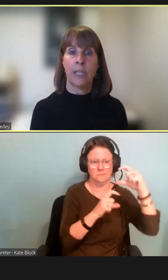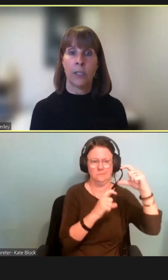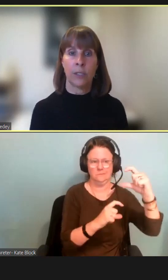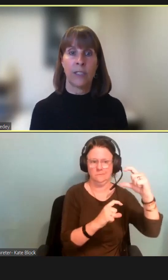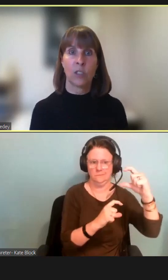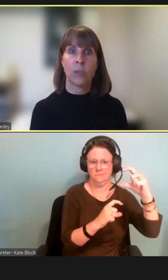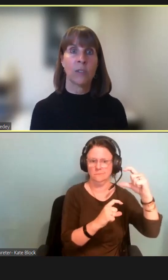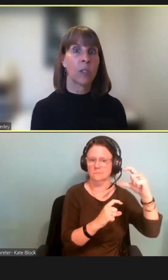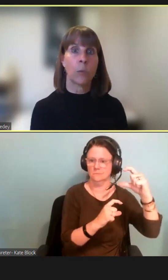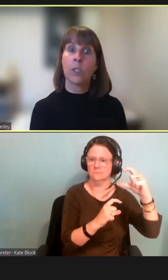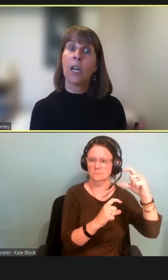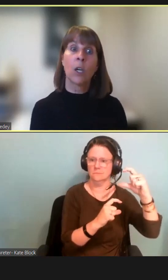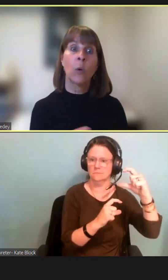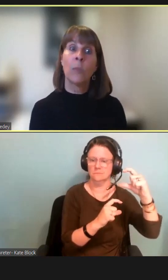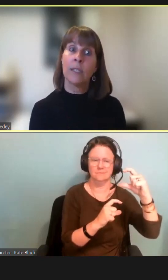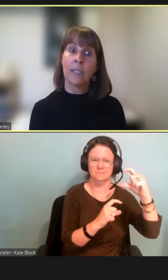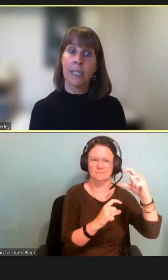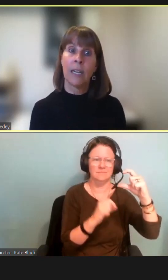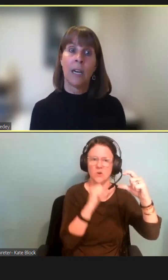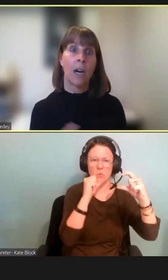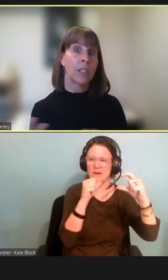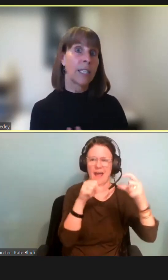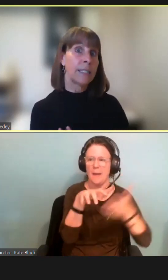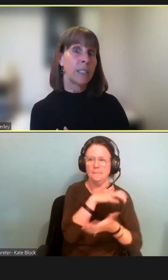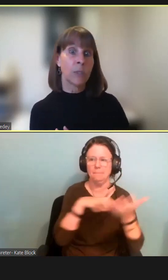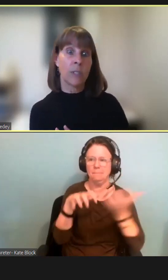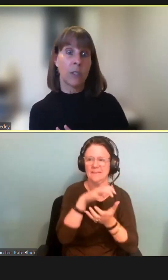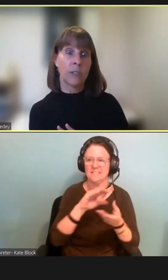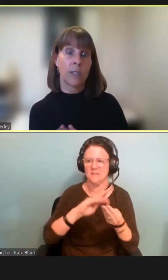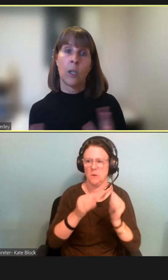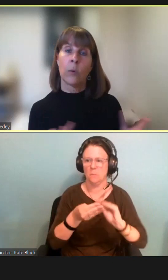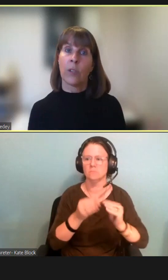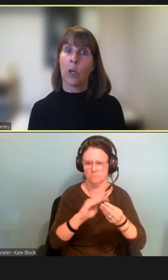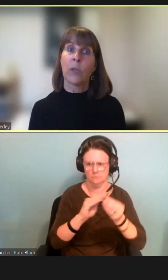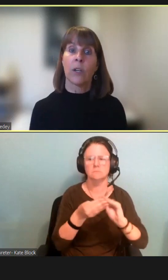assessment so that we're not comingling our Daisy results with our MacArthur